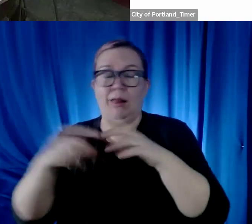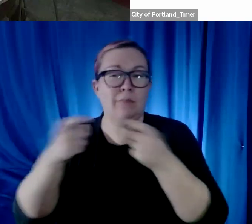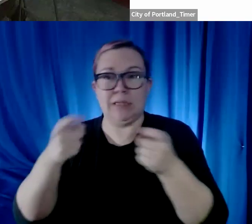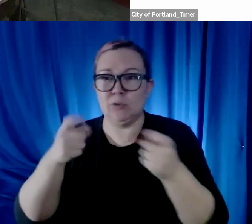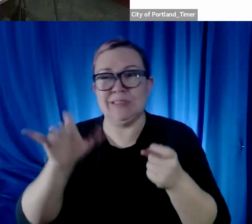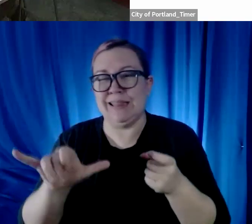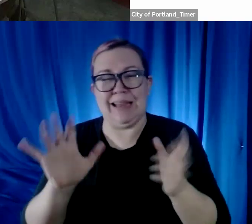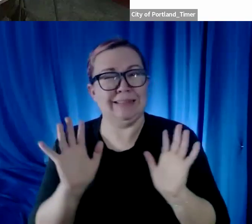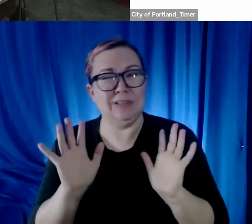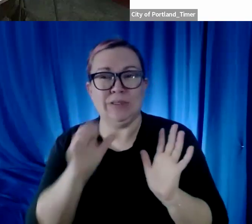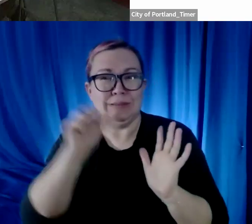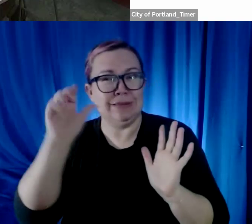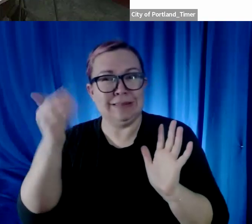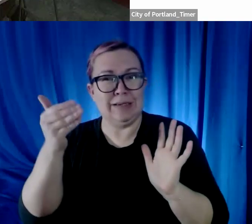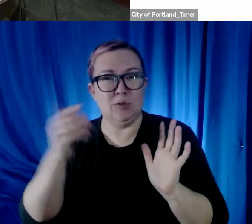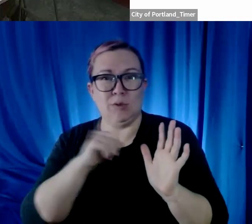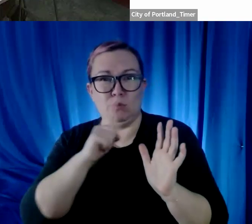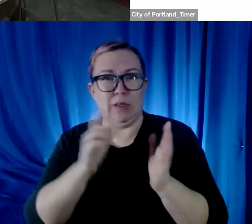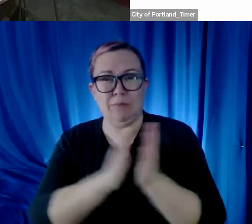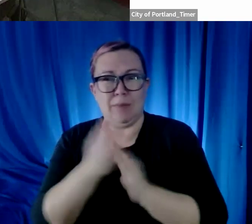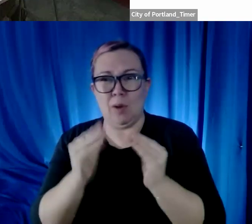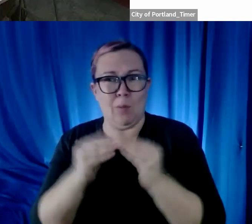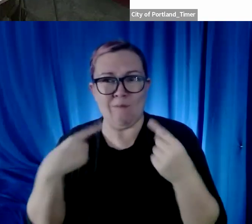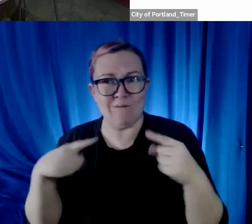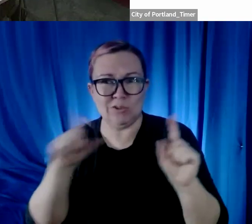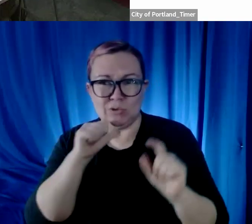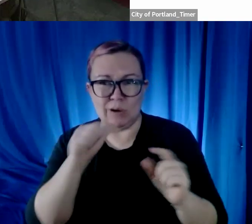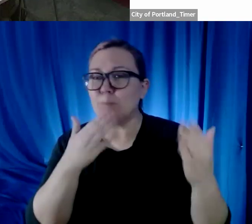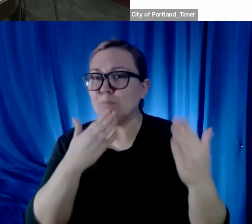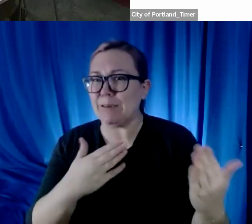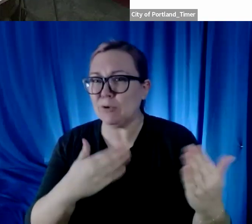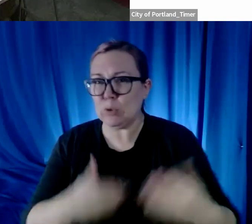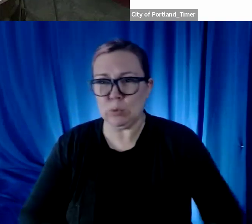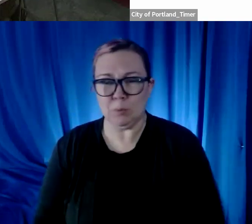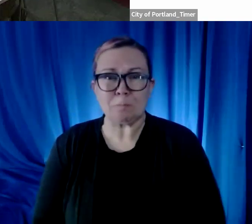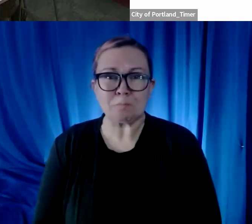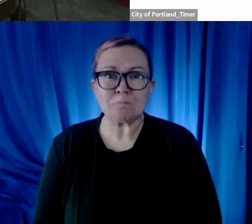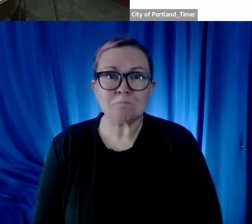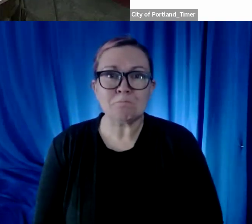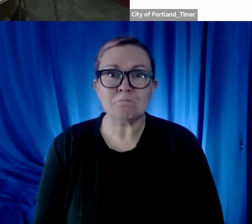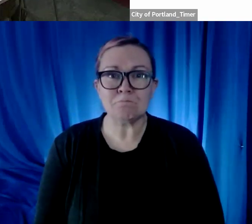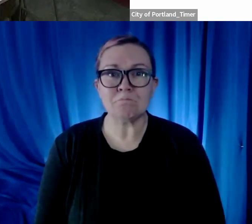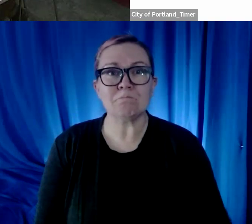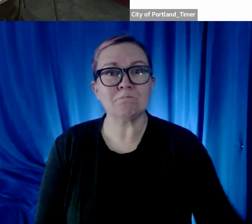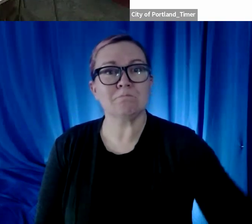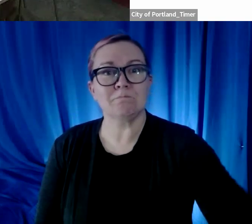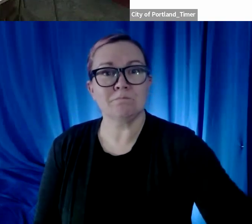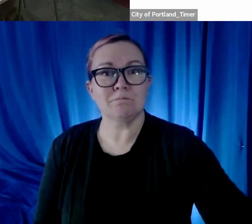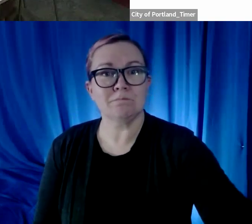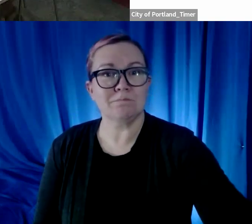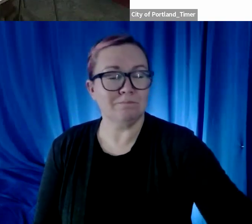It doesn't appear to be adding the efficiencies we expect. Thanks, everyone.